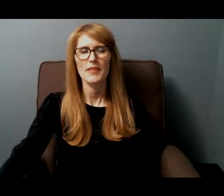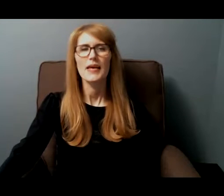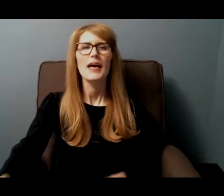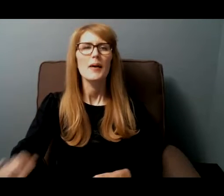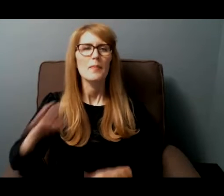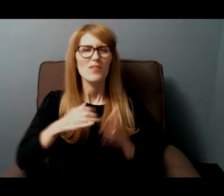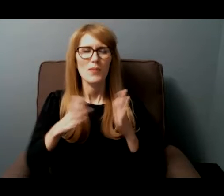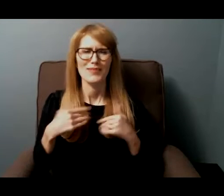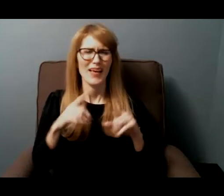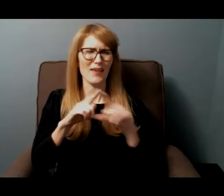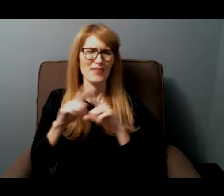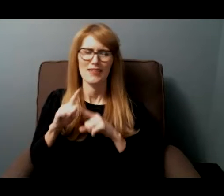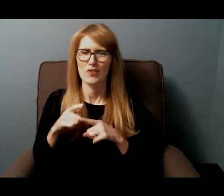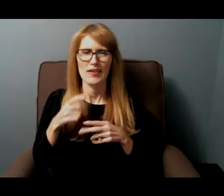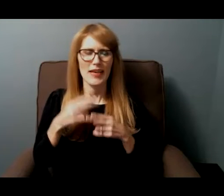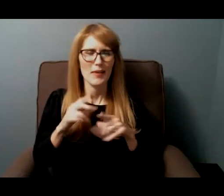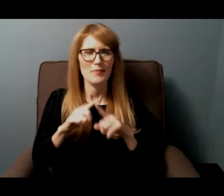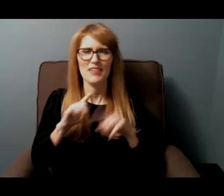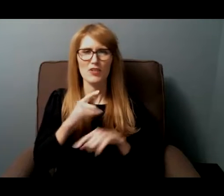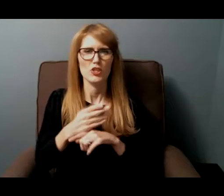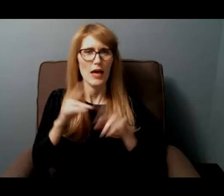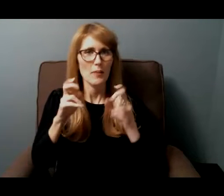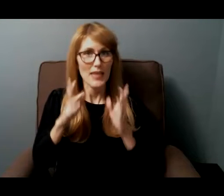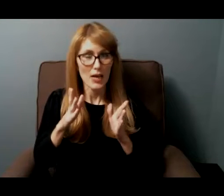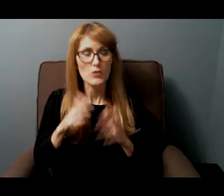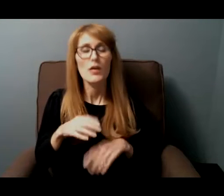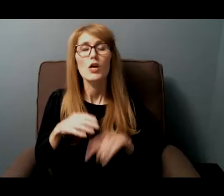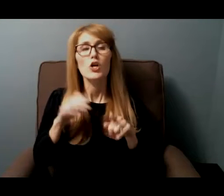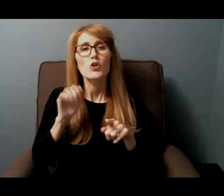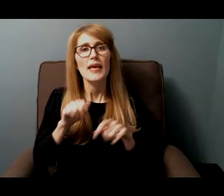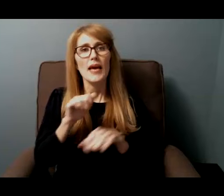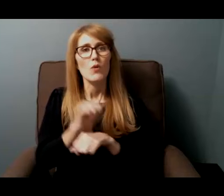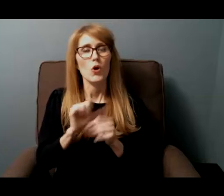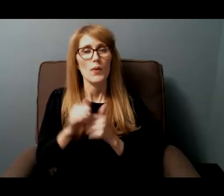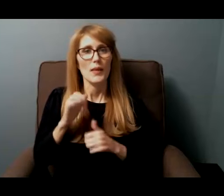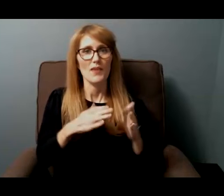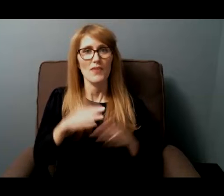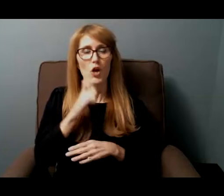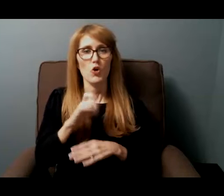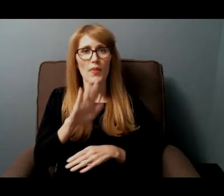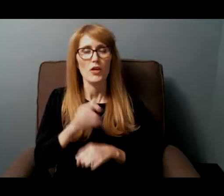You could work with a benefit planner whose job title is a Community Work Incentives Coordinator,